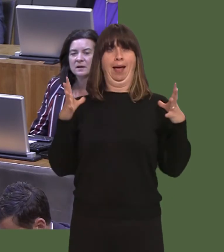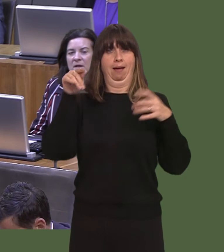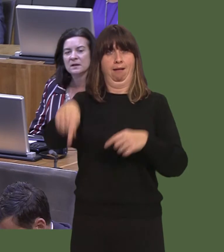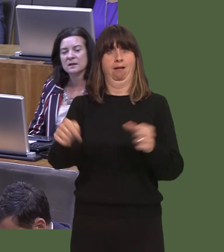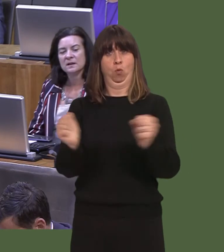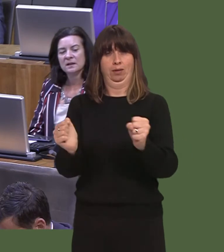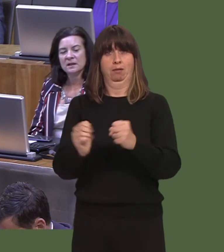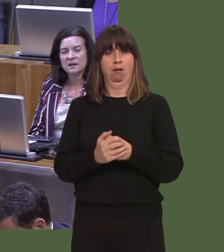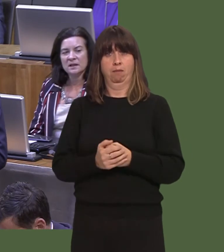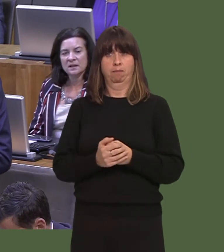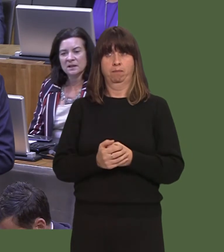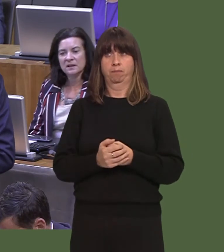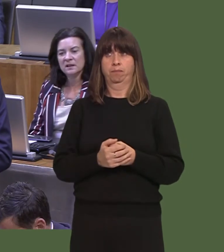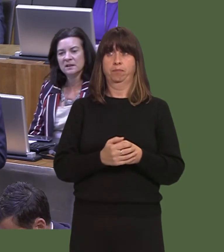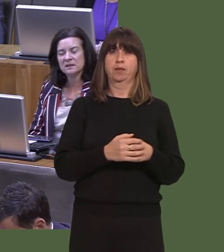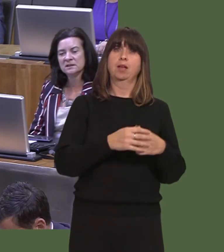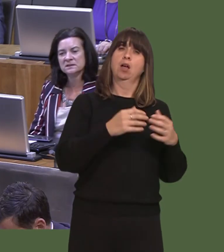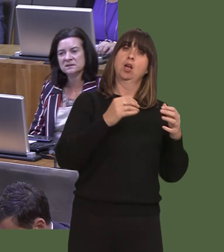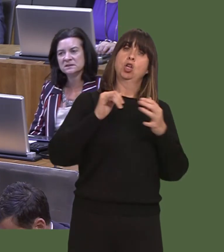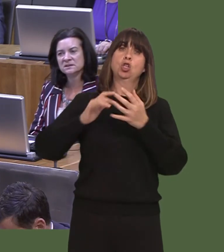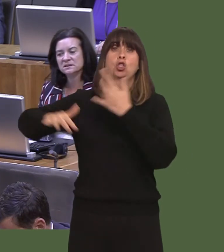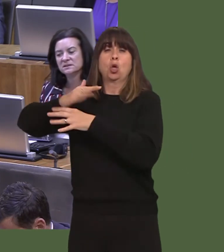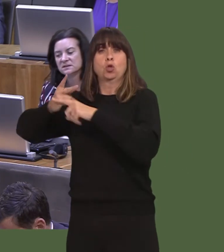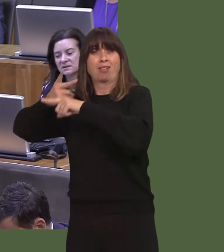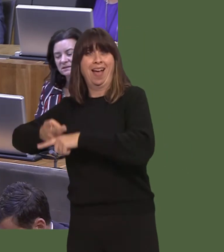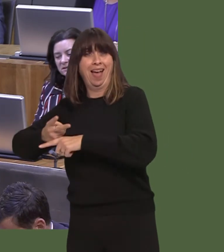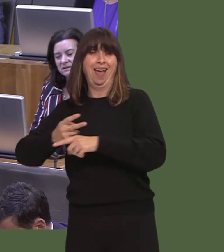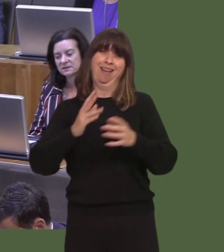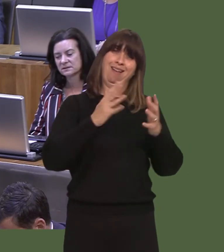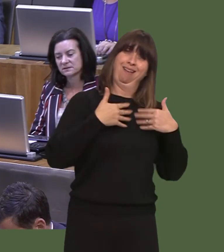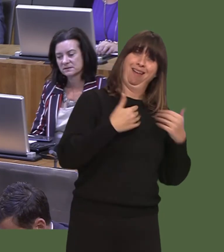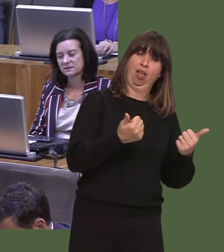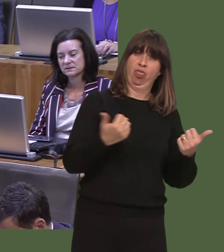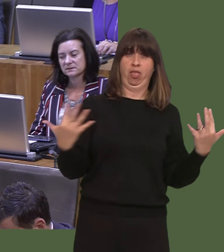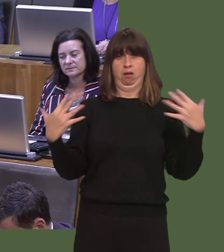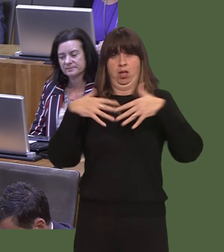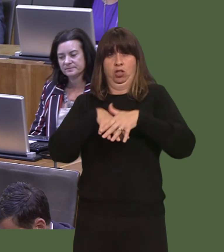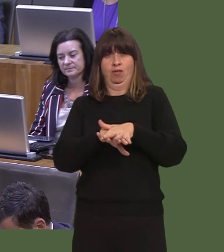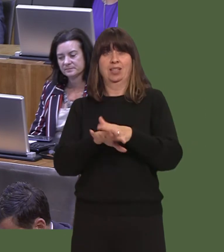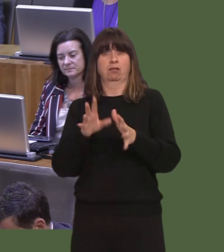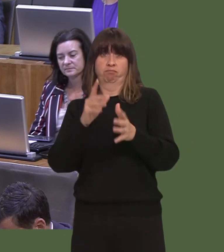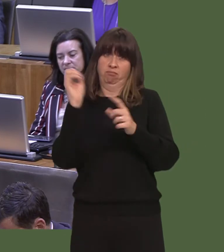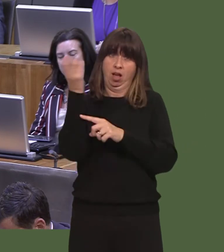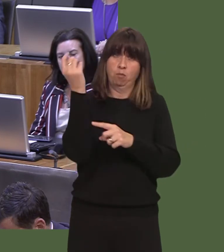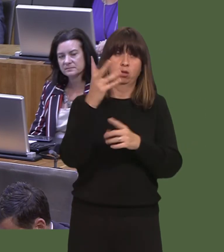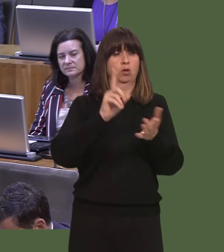We have now received integrated health and social care winter delivery plans from all the health boards, from the Welsh Ambulance Services NHS Trust and from local authority